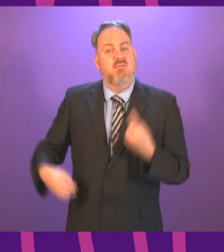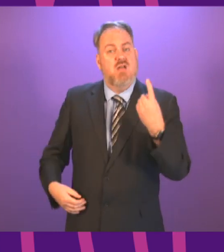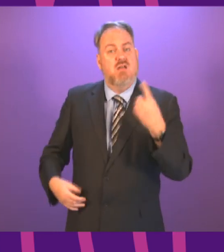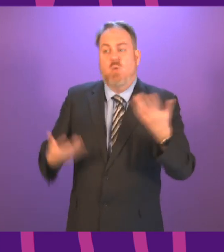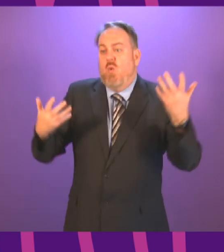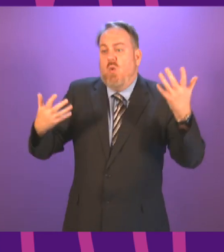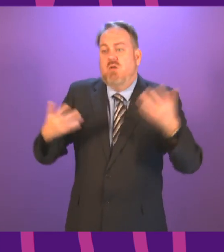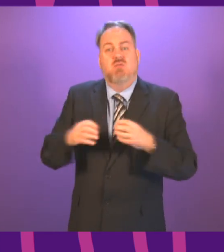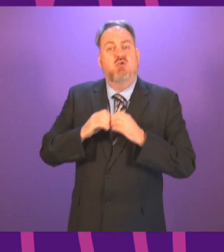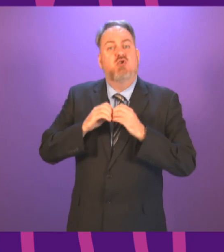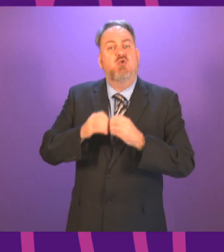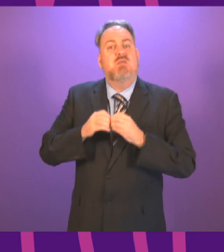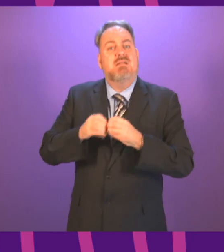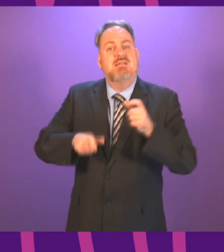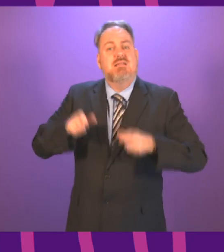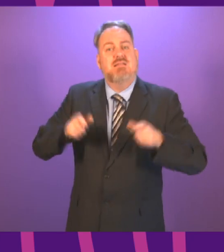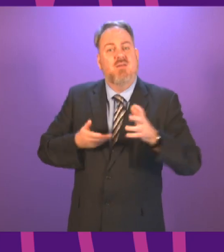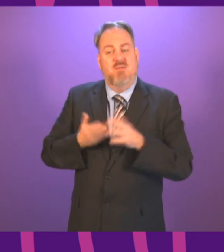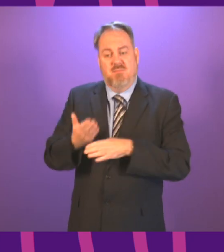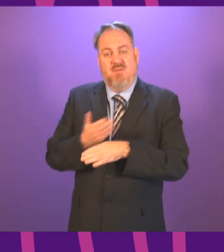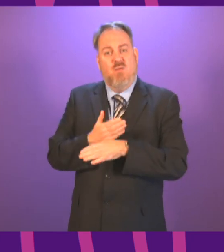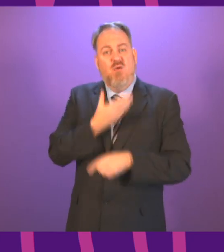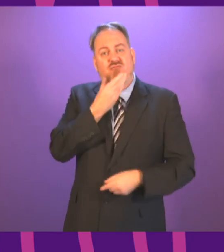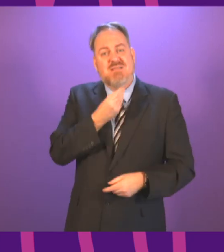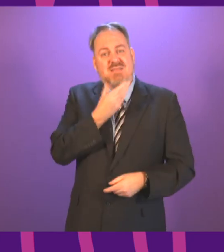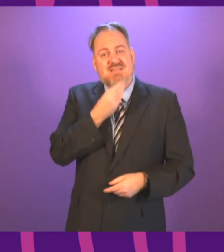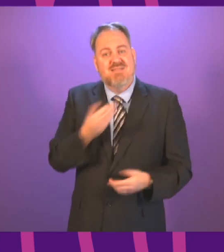testing students before Christmas, which I know that the First Minister is looking at.